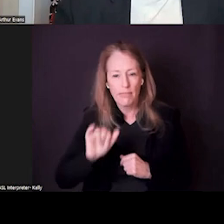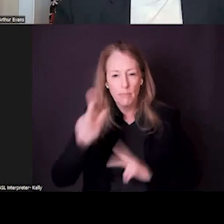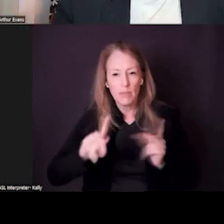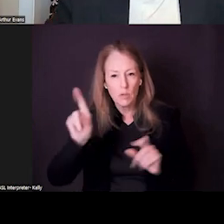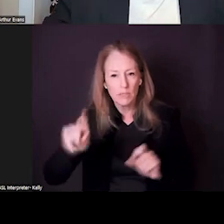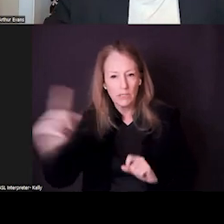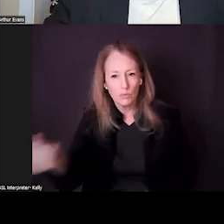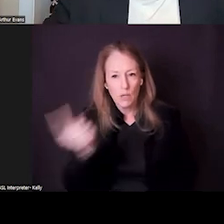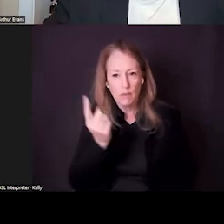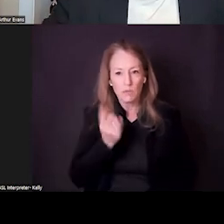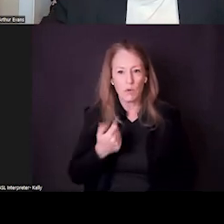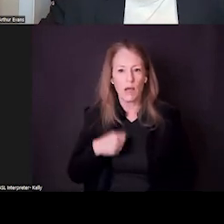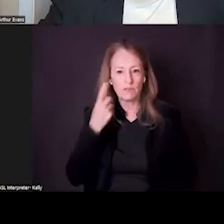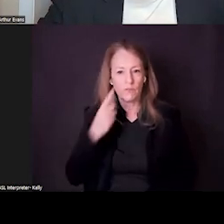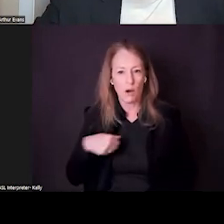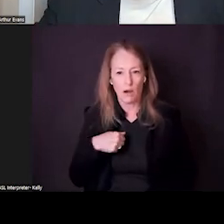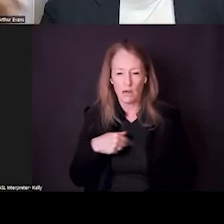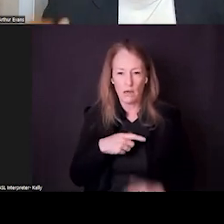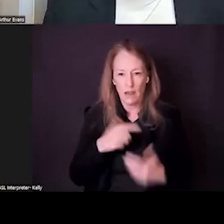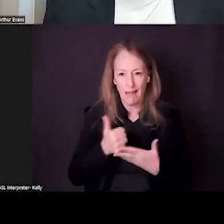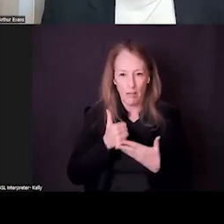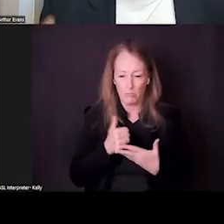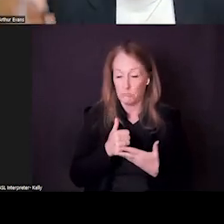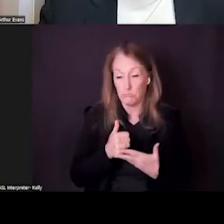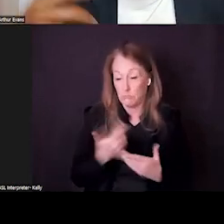PEOPLE DON'T DO THAT. I JUST GAVE YOU THE STATISTICS. PEOPLE